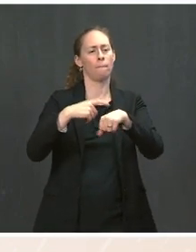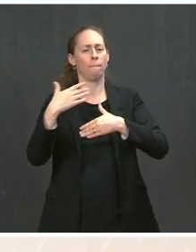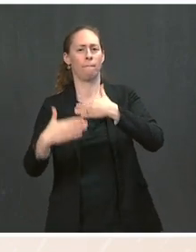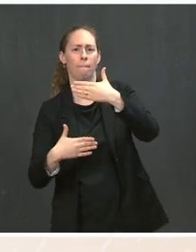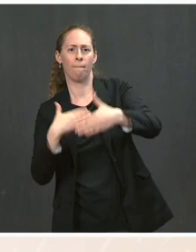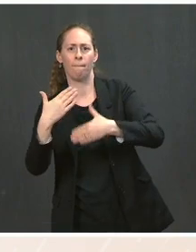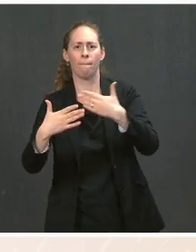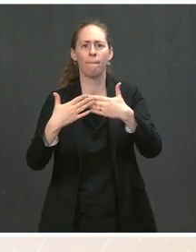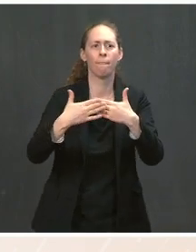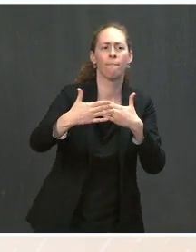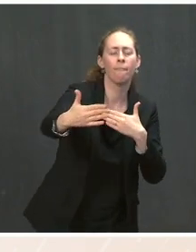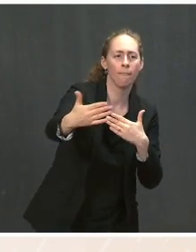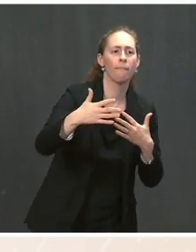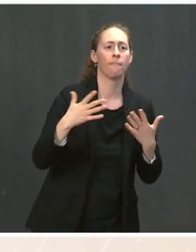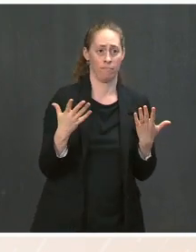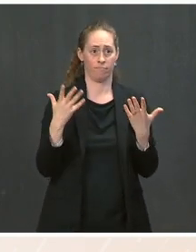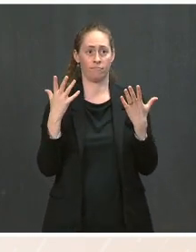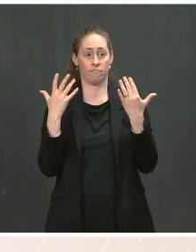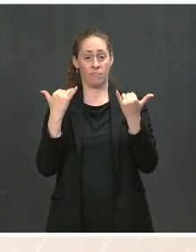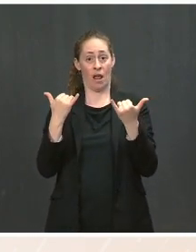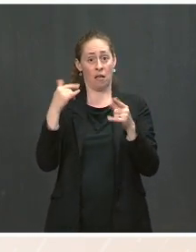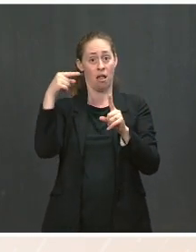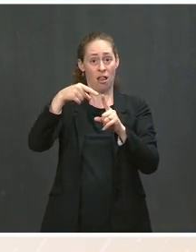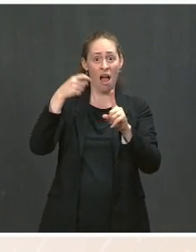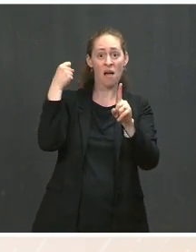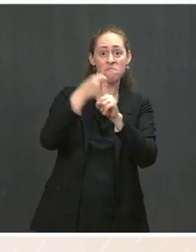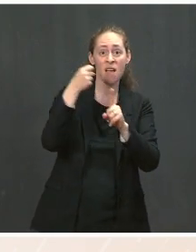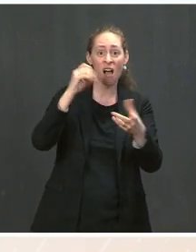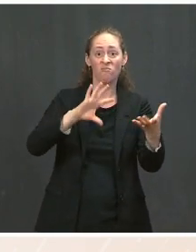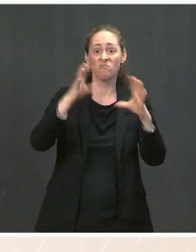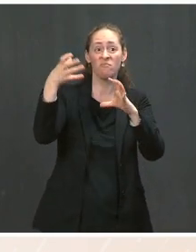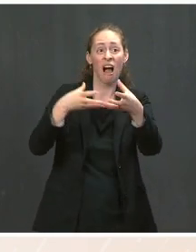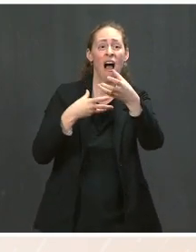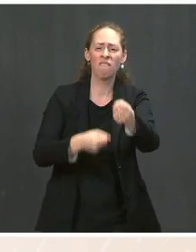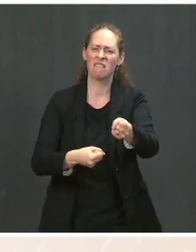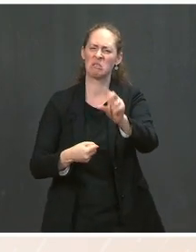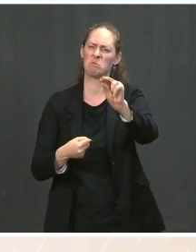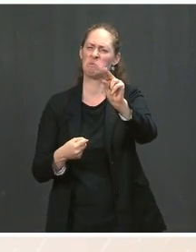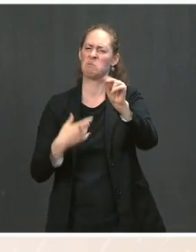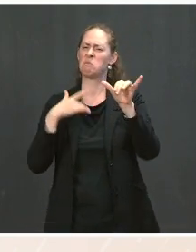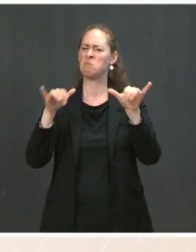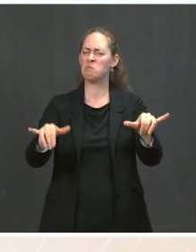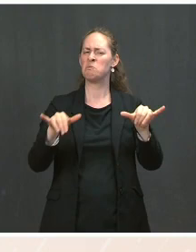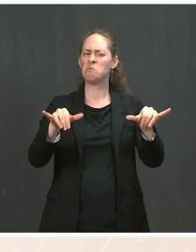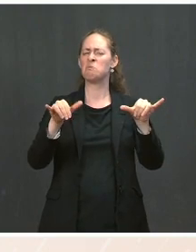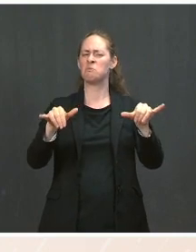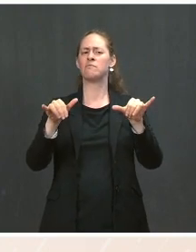an impact on confidence in the vaccines, writ large. But there are a number of steps that we've taken over the course of time